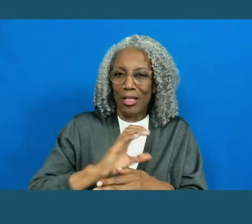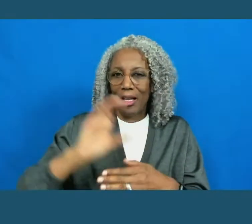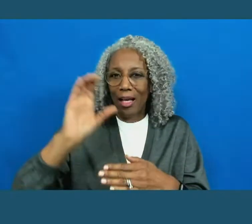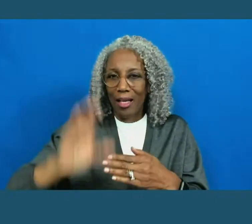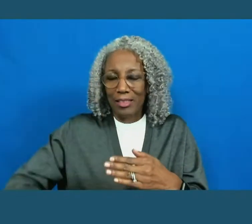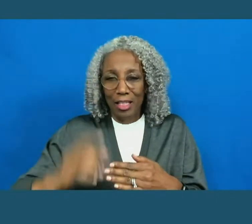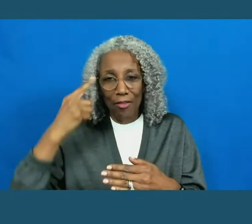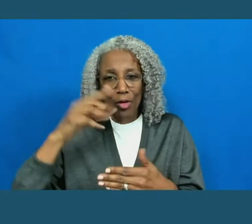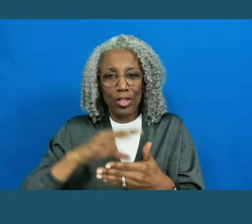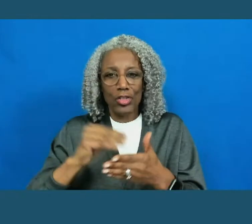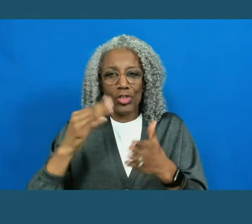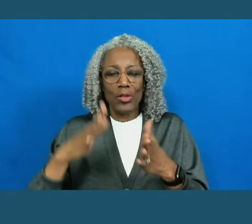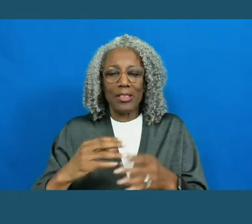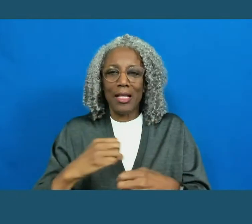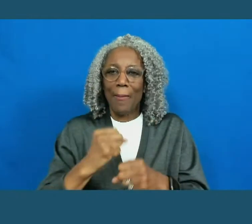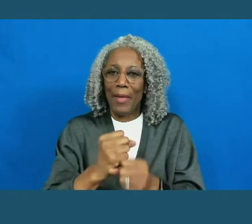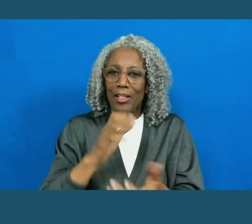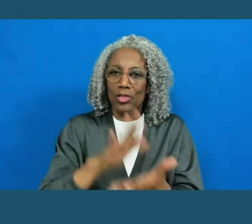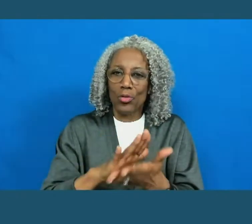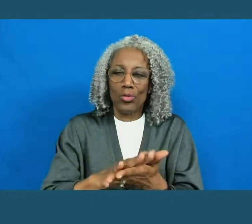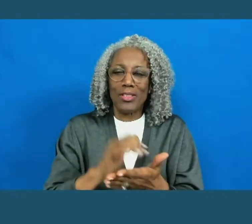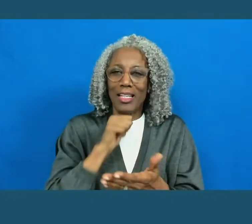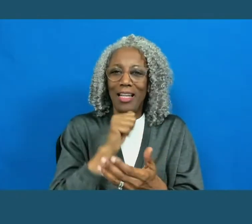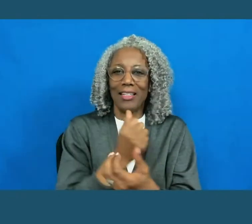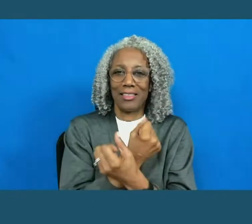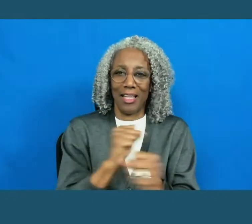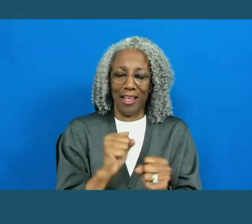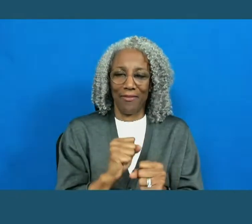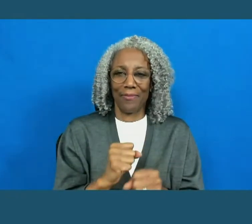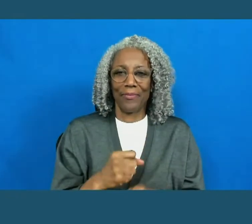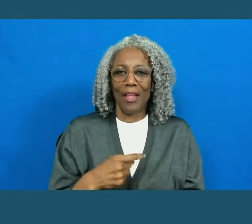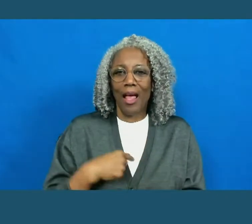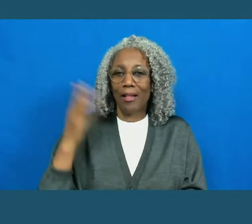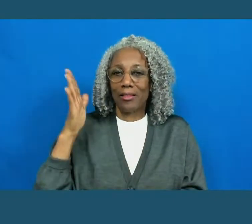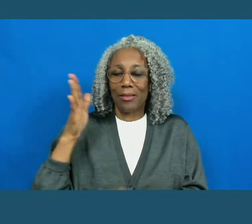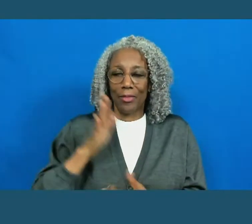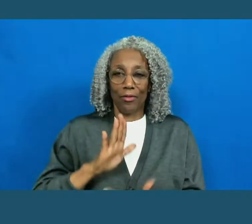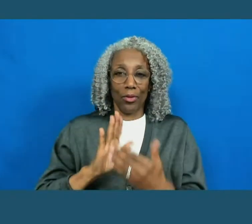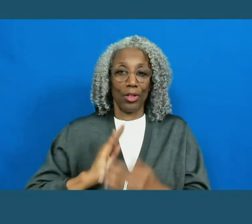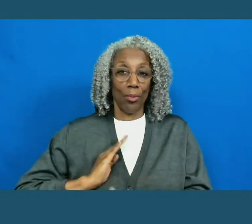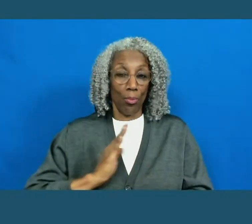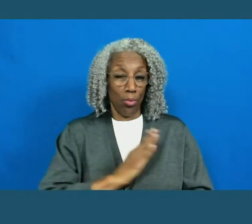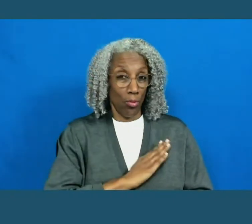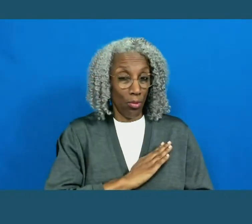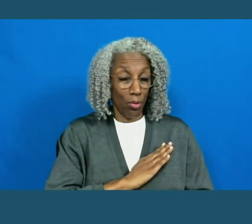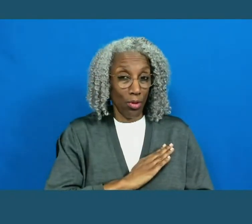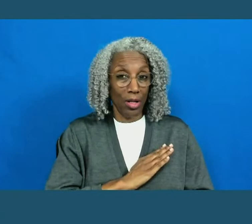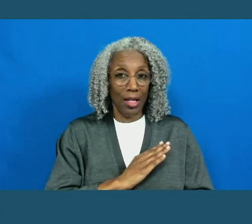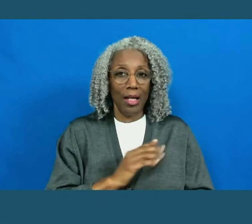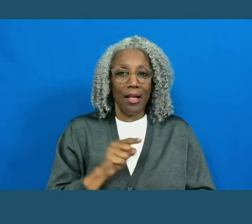Quinces for students who repeatedly make the learning environment unsafe. Since I